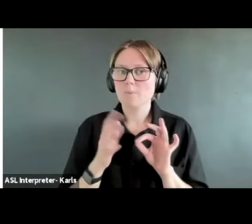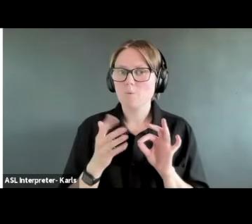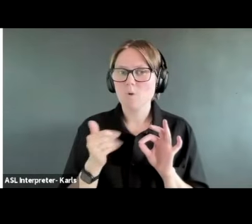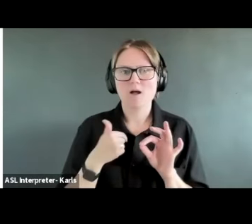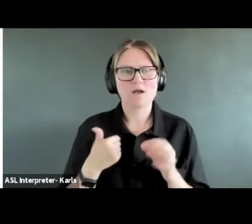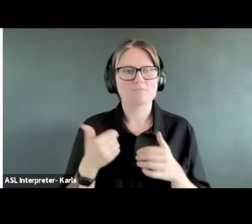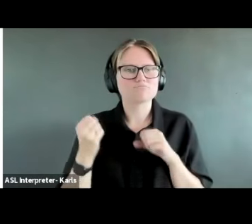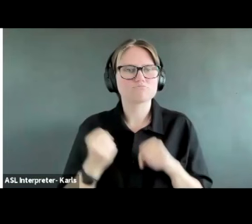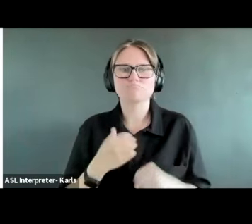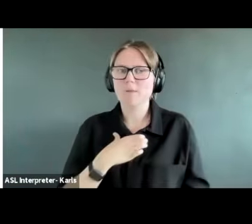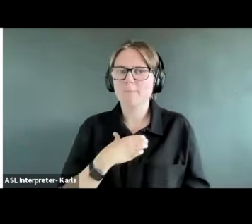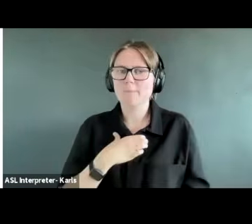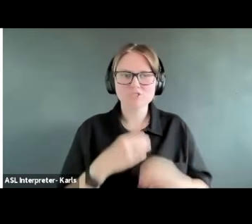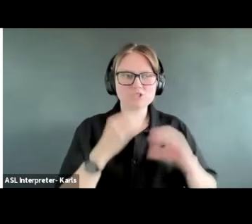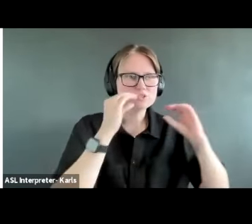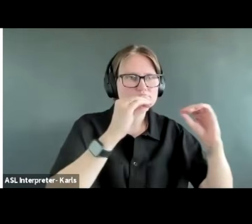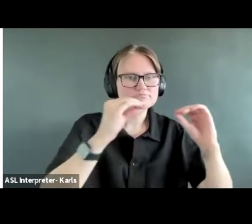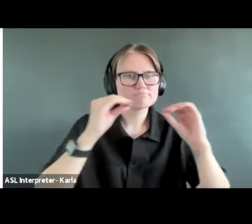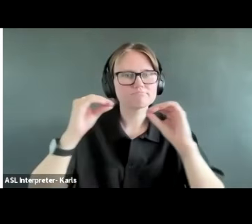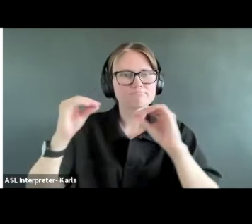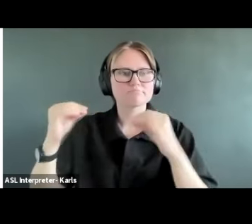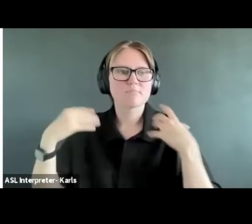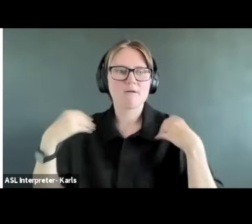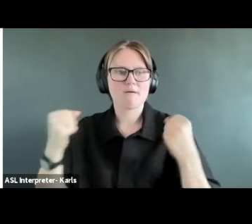health care providers and that's why transdisciplinary